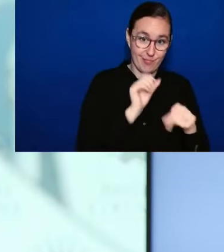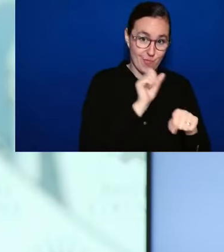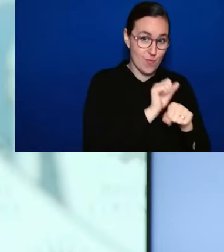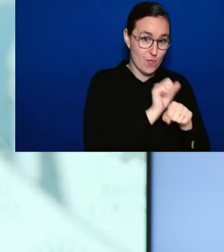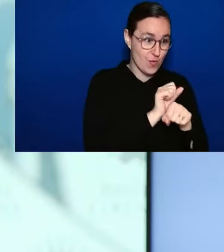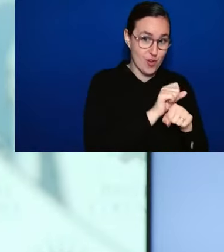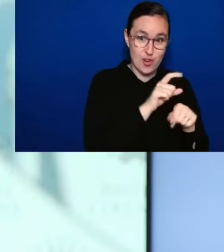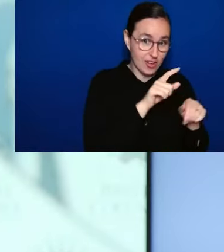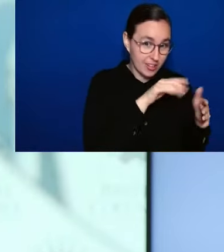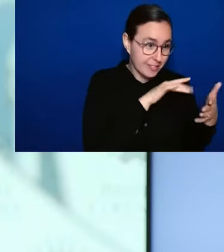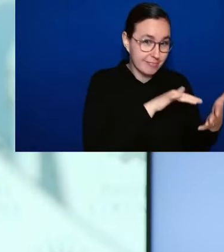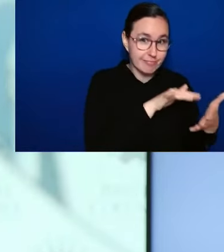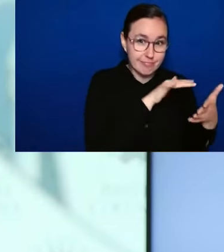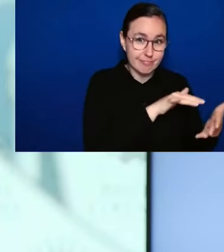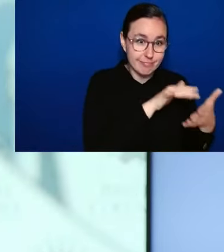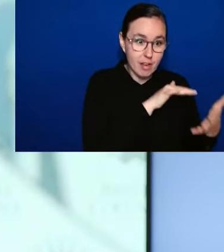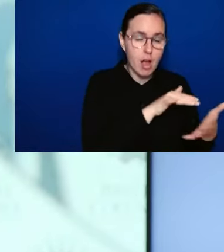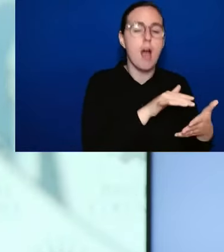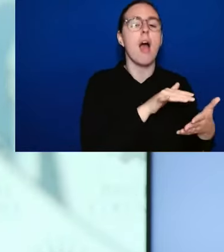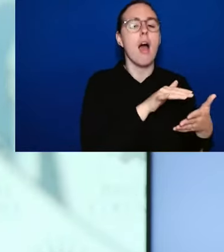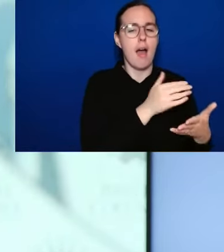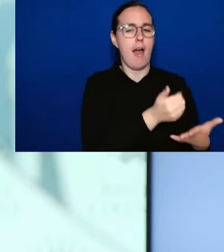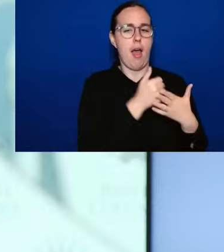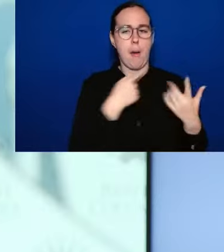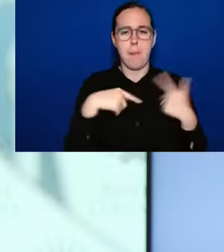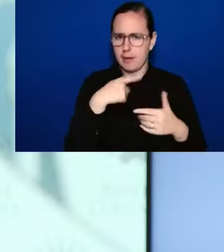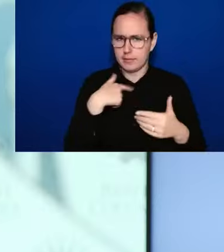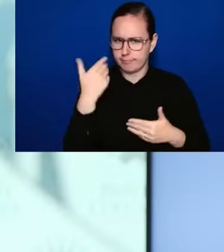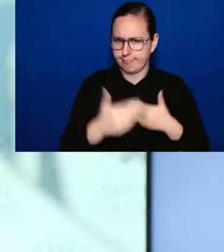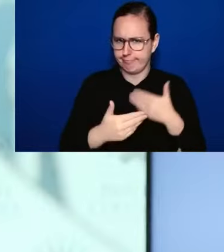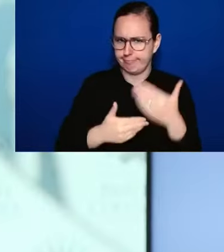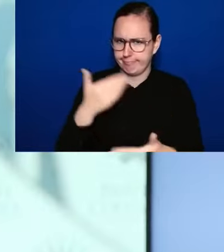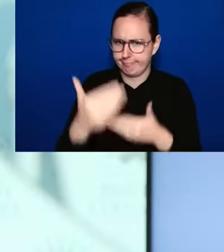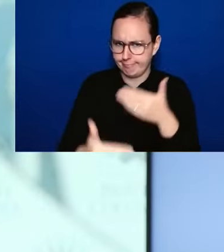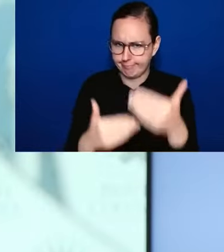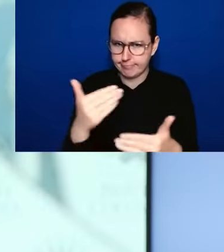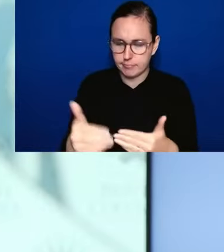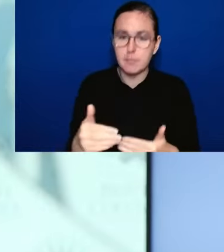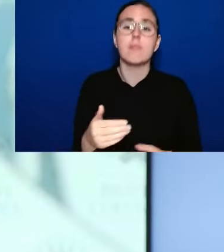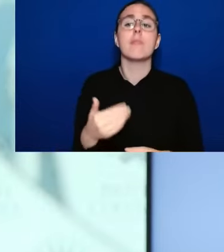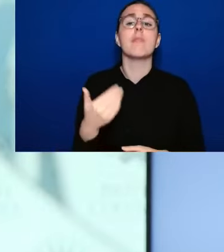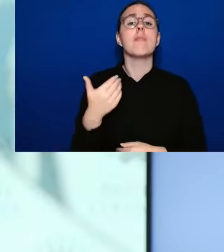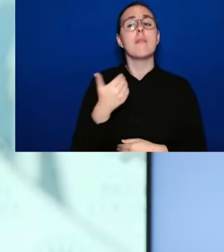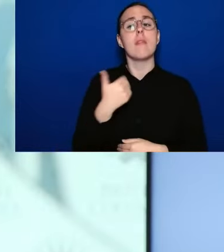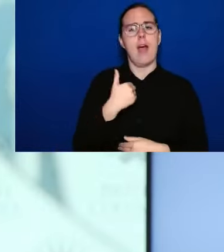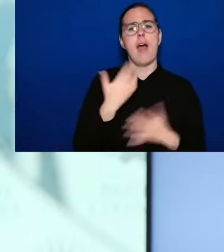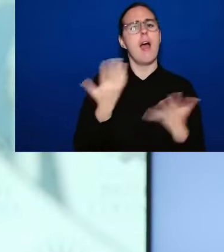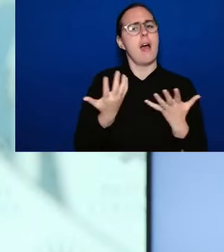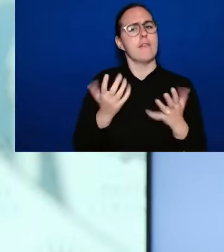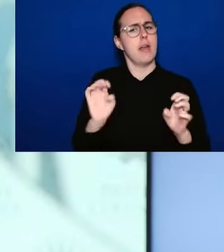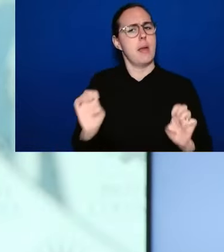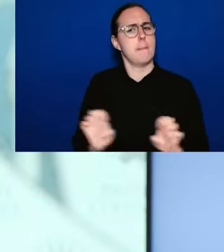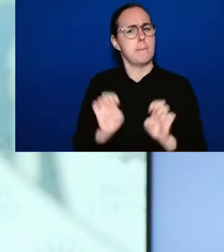demands of two public health emergency we know and we will